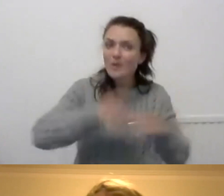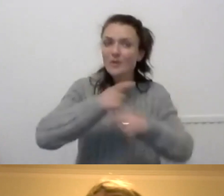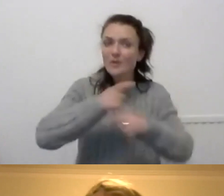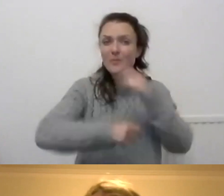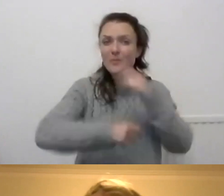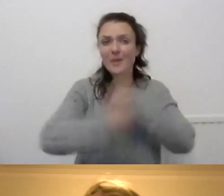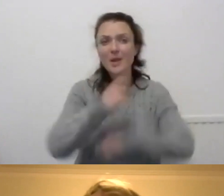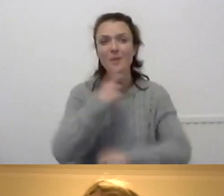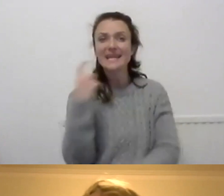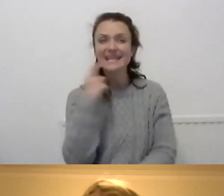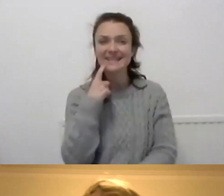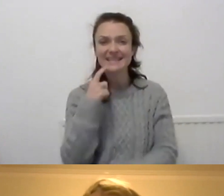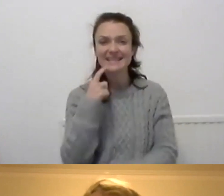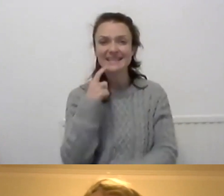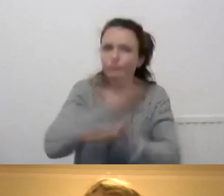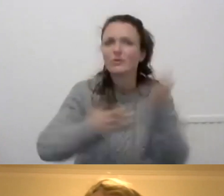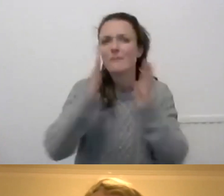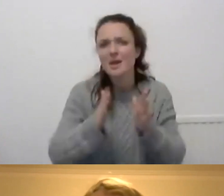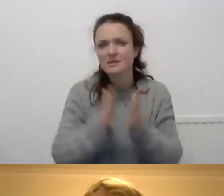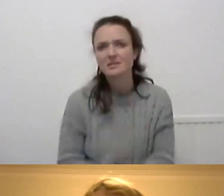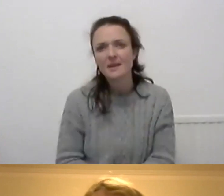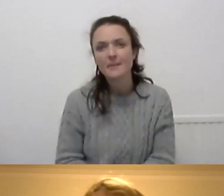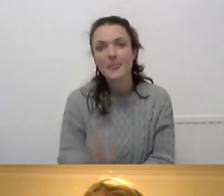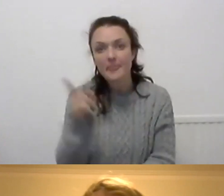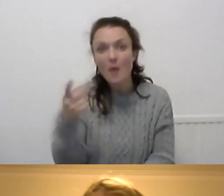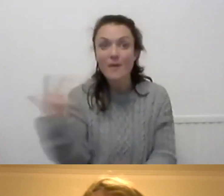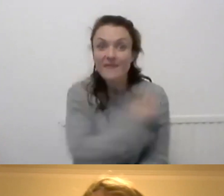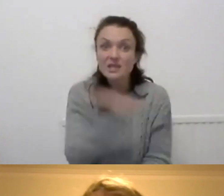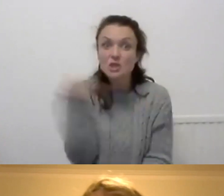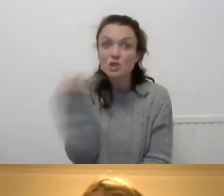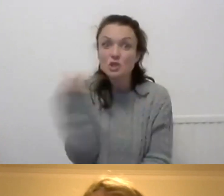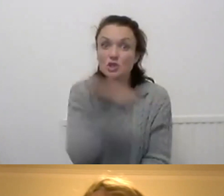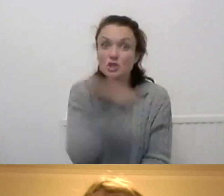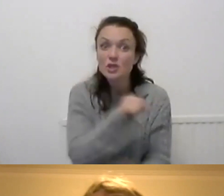vaccine should be available to everyone and it should be free. Is that right? You will always